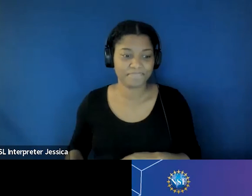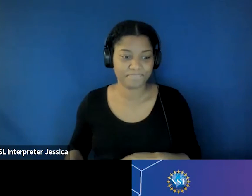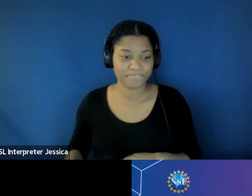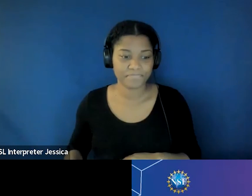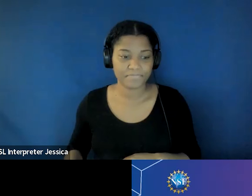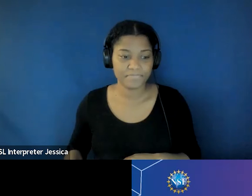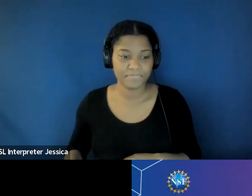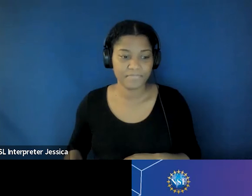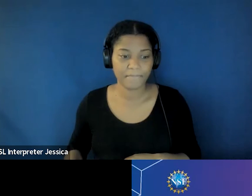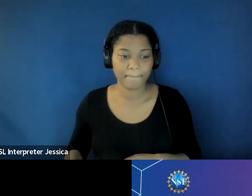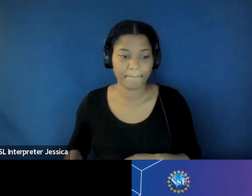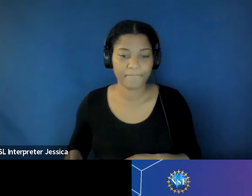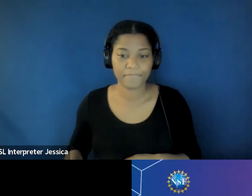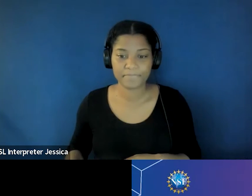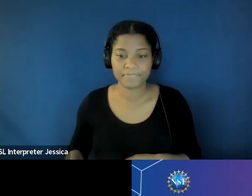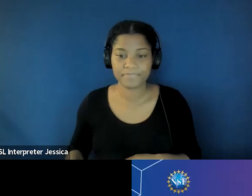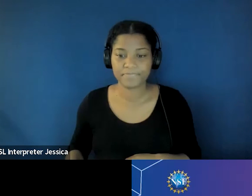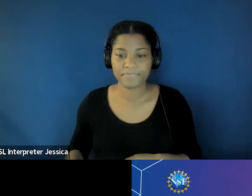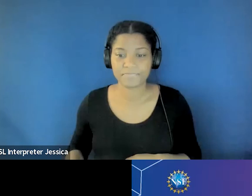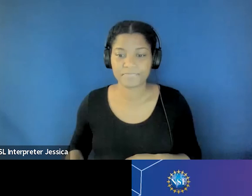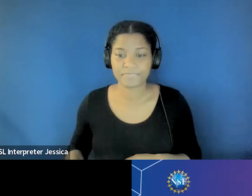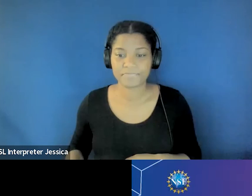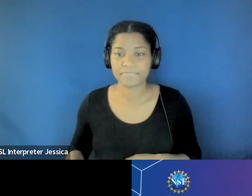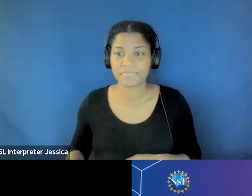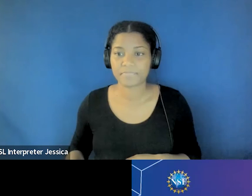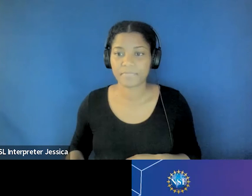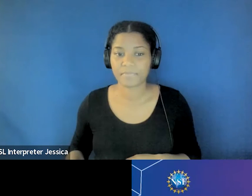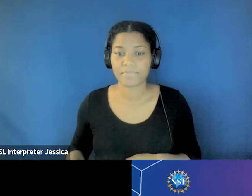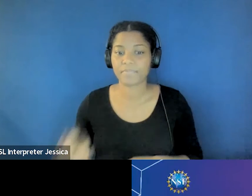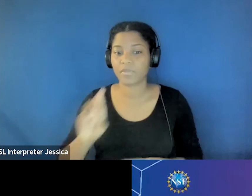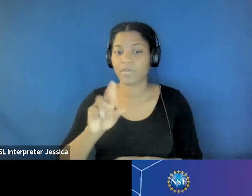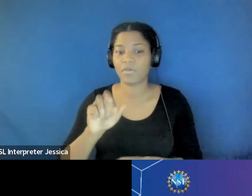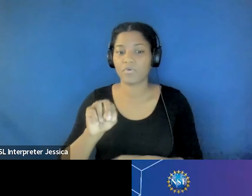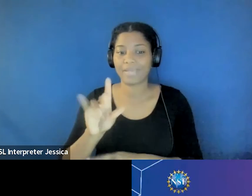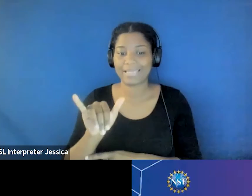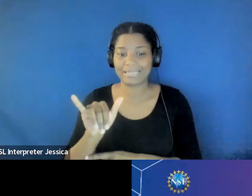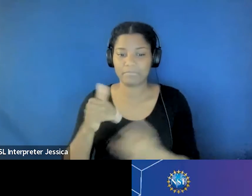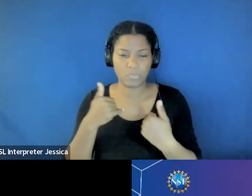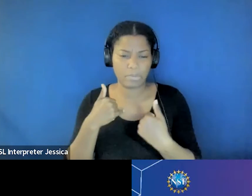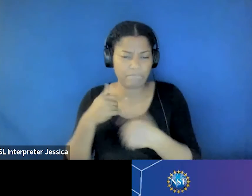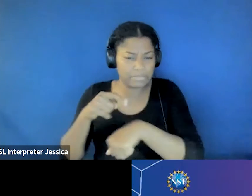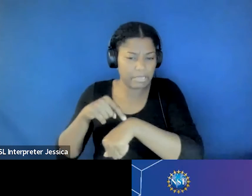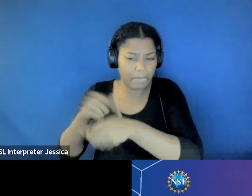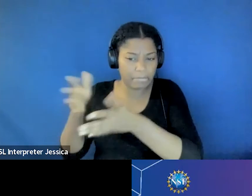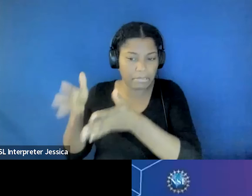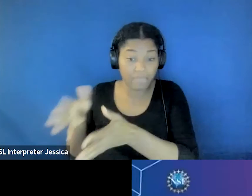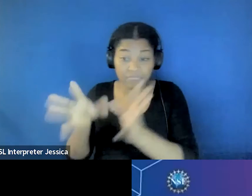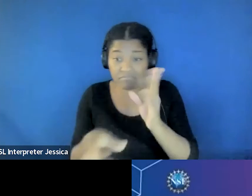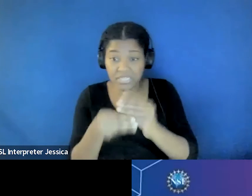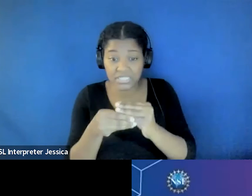has been going, and so, thank you for that. Randy, we do have a little bit of time for some additional questions. And,